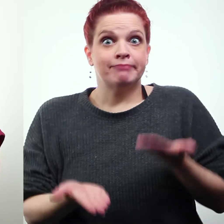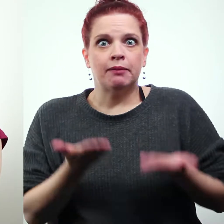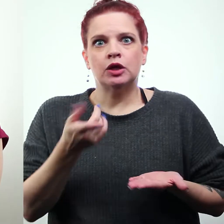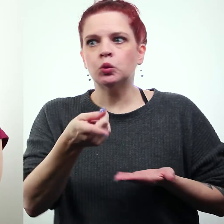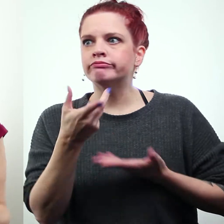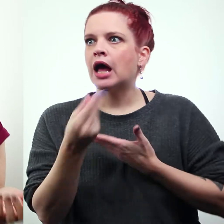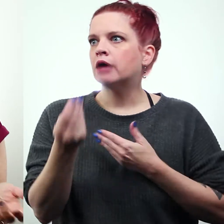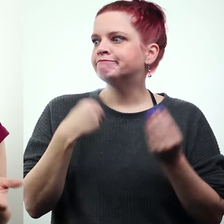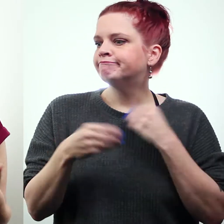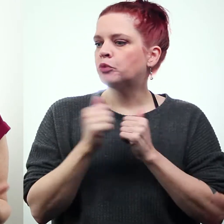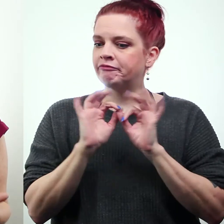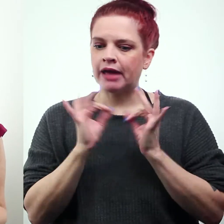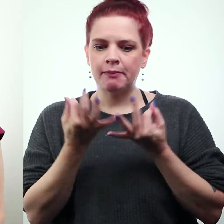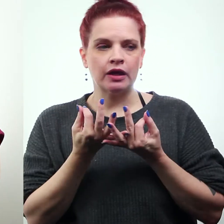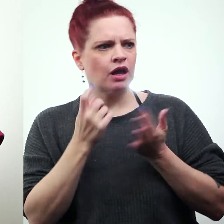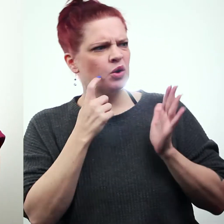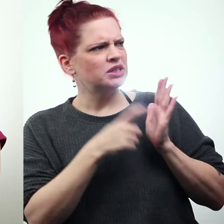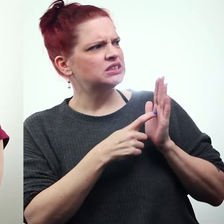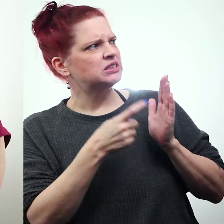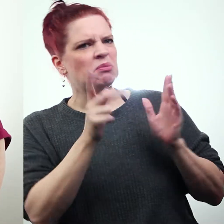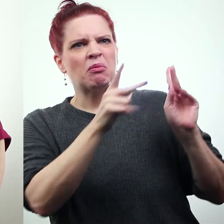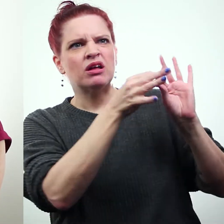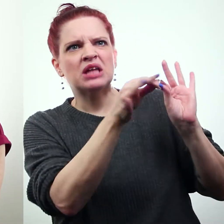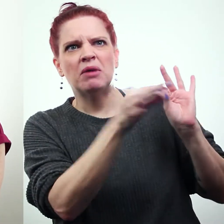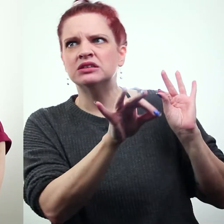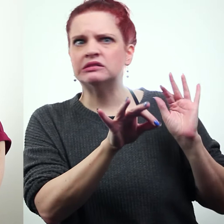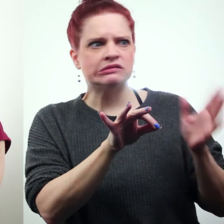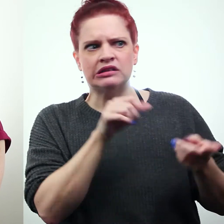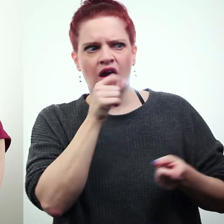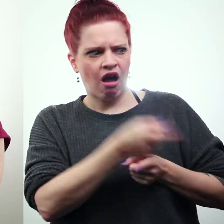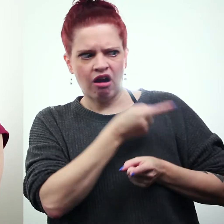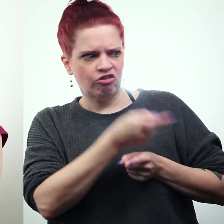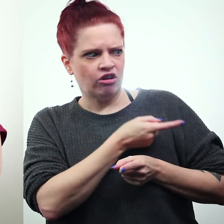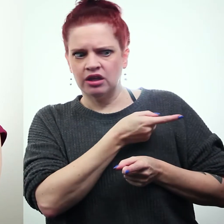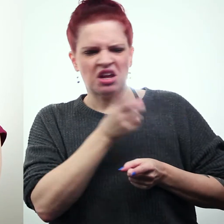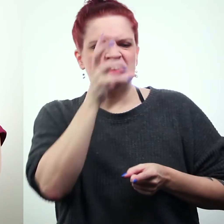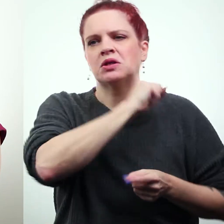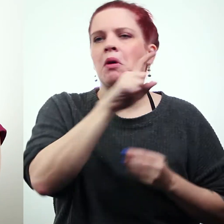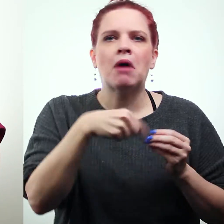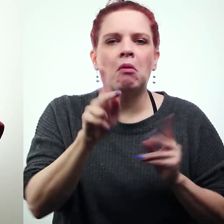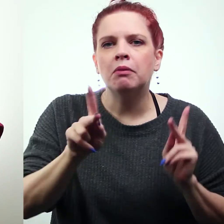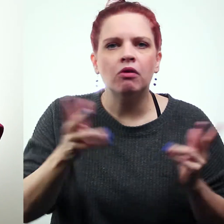So this could be that you're out at dinner with your family and you're noticing some statements being made that aren't accurate, that are making assumptions